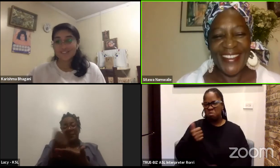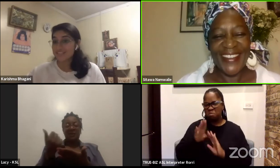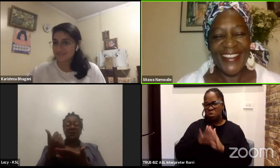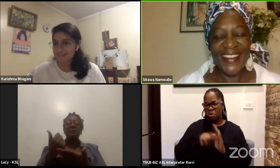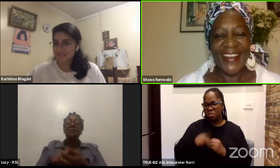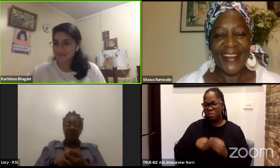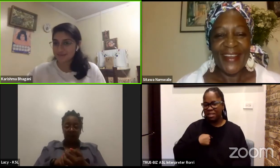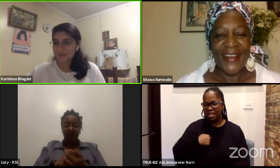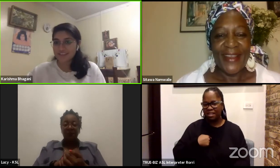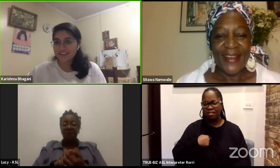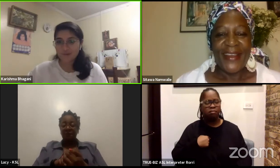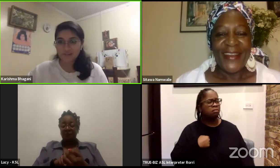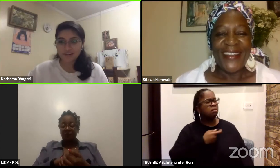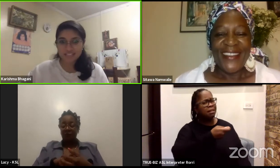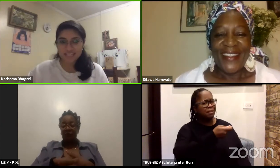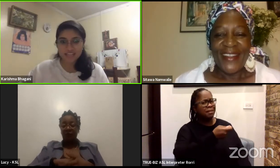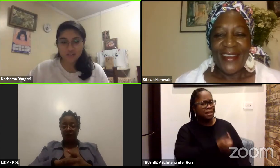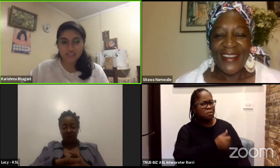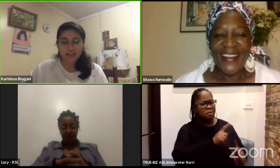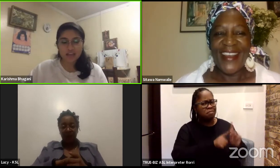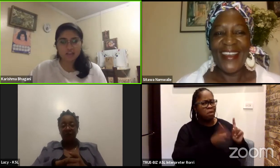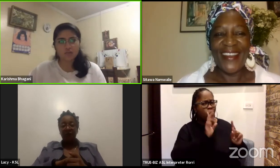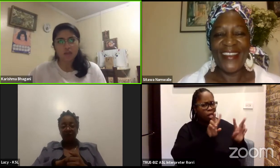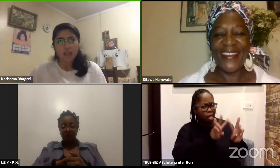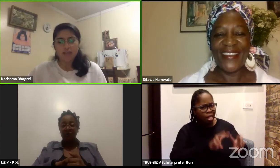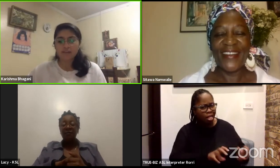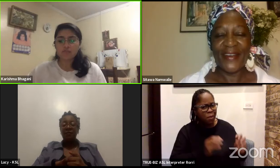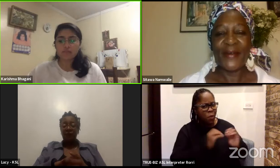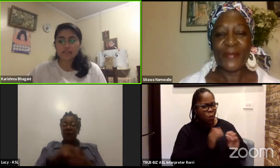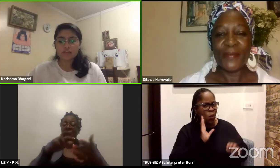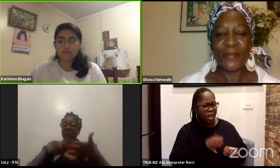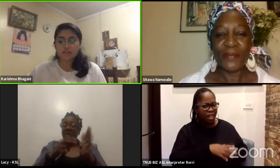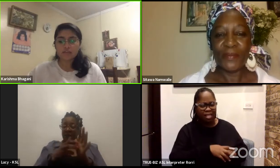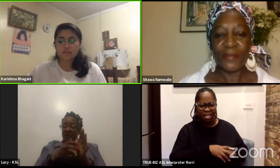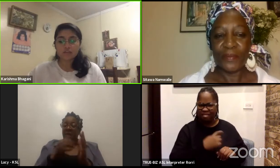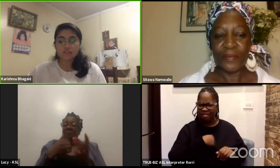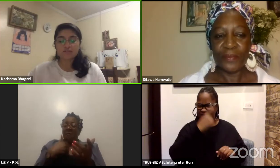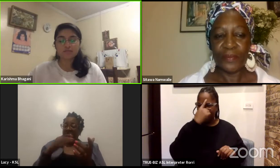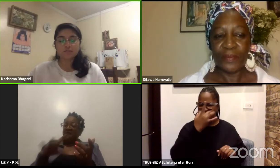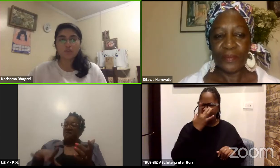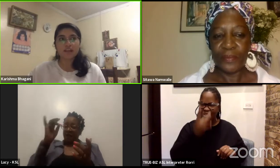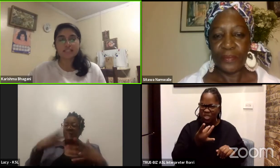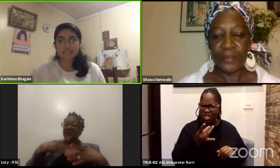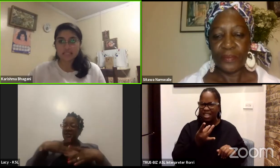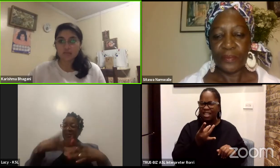Just a bit, but we'll dive more into that actually. I find it really interesting, just so fascinating